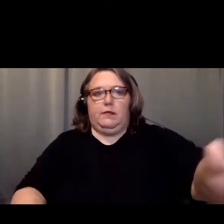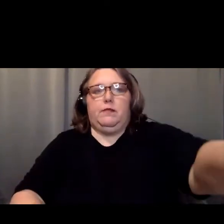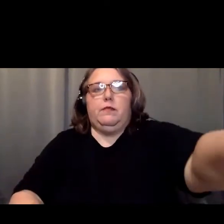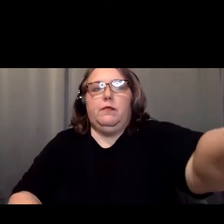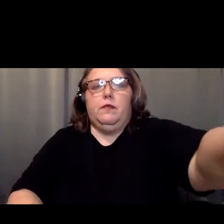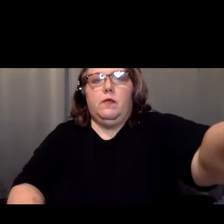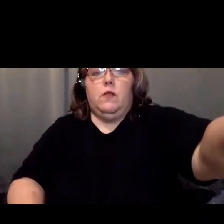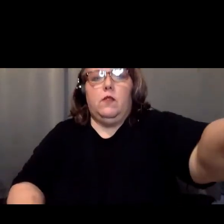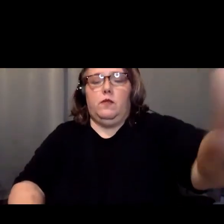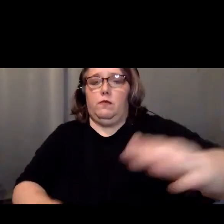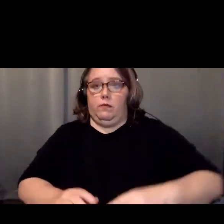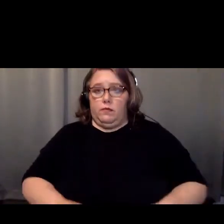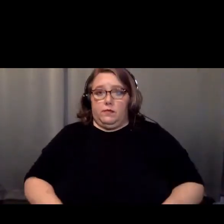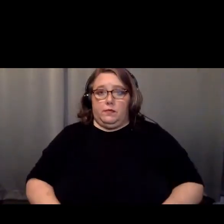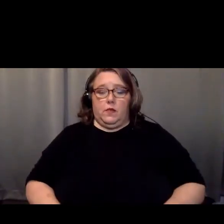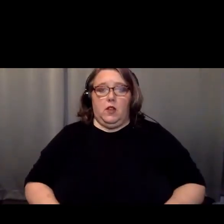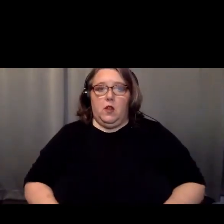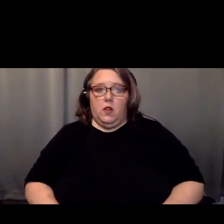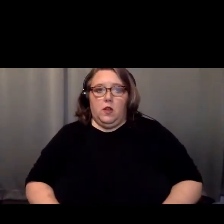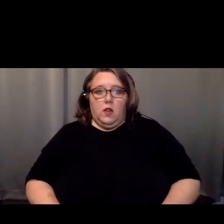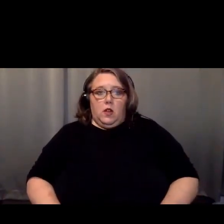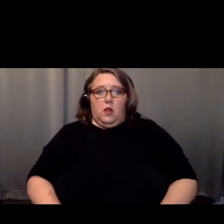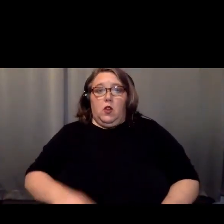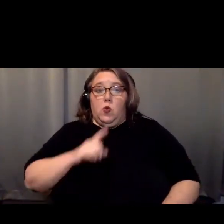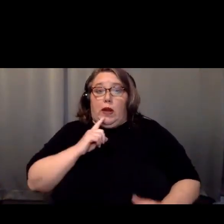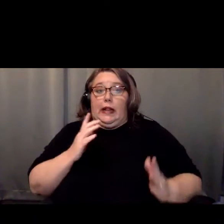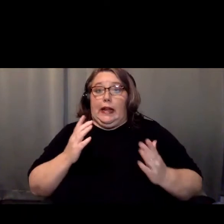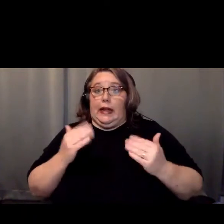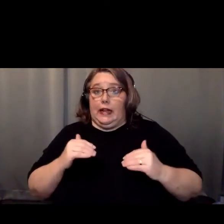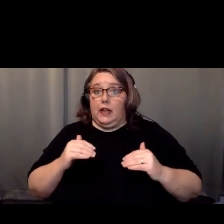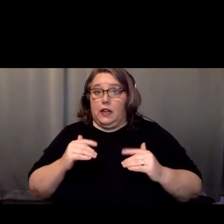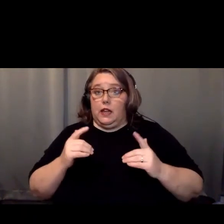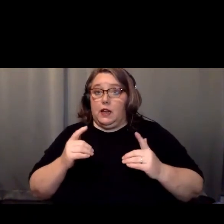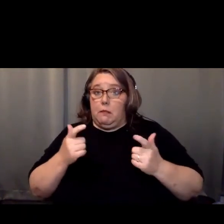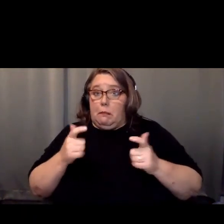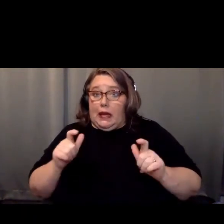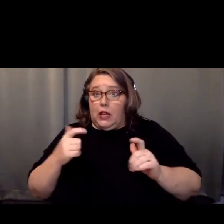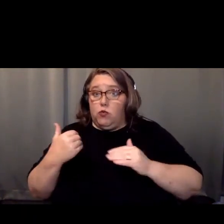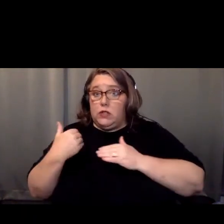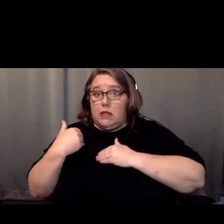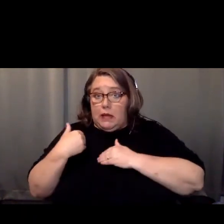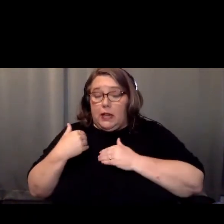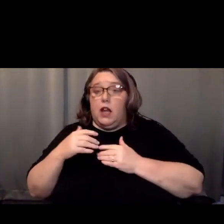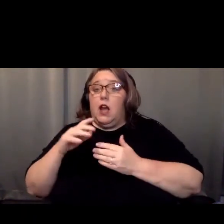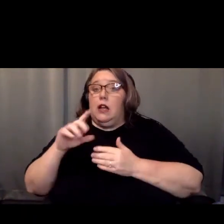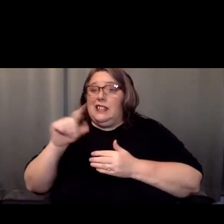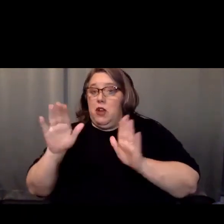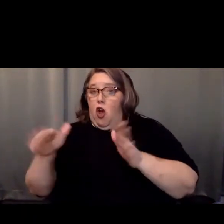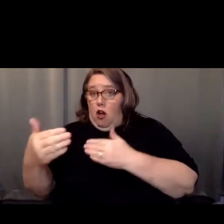A really, really big responsibility is the next one, which is to present your letters to your professors on the first day of class,